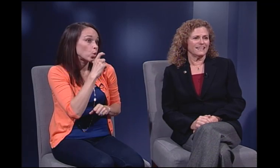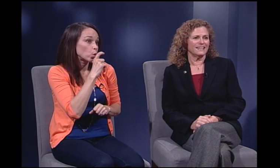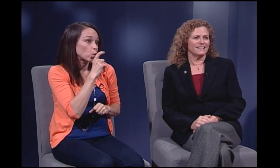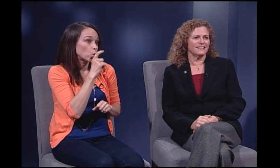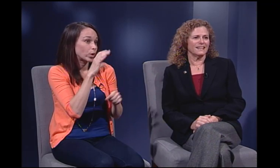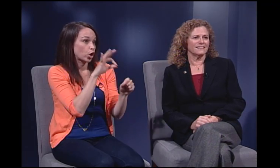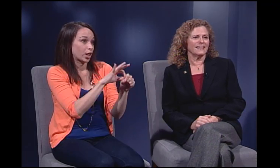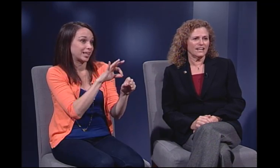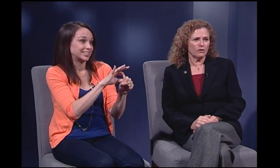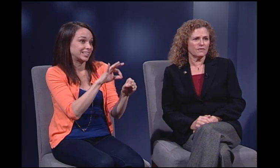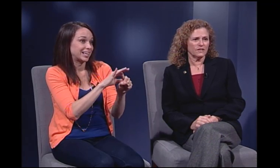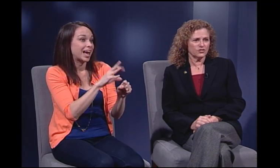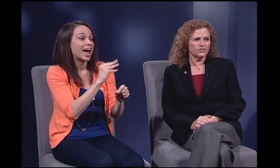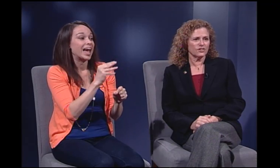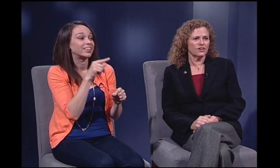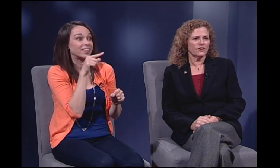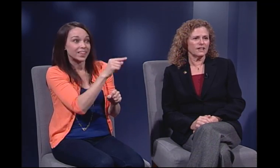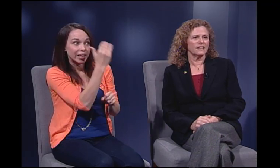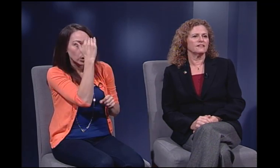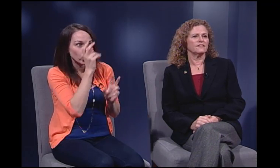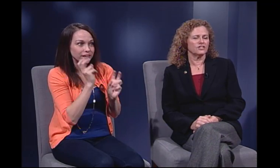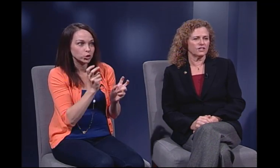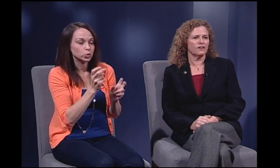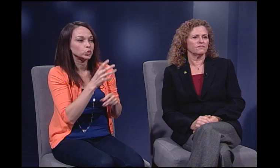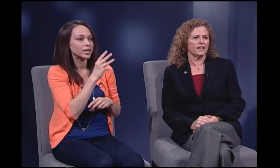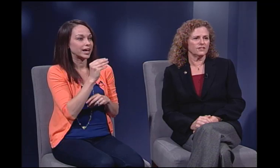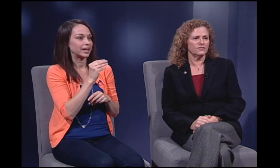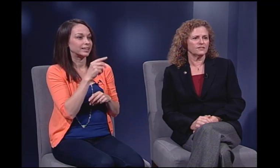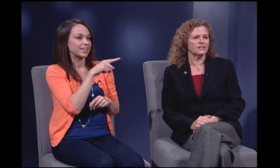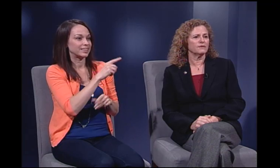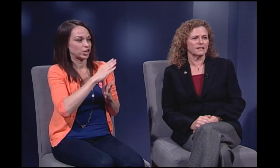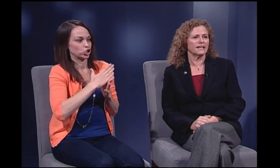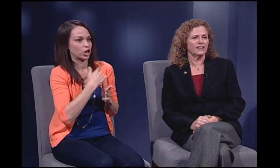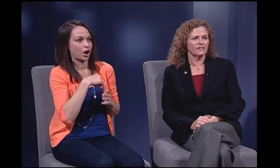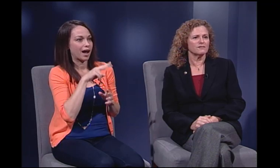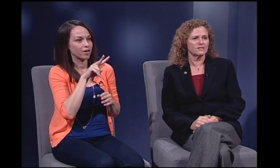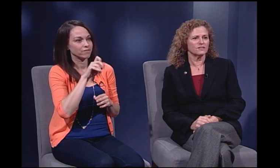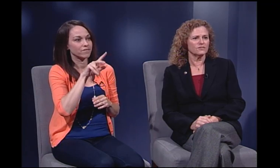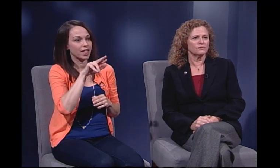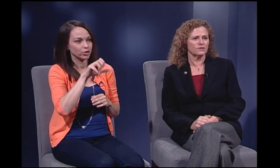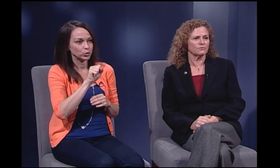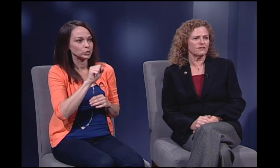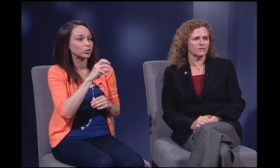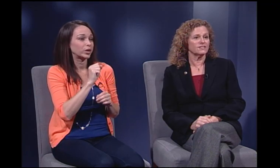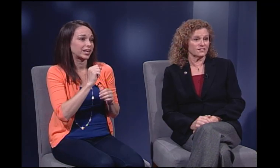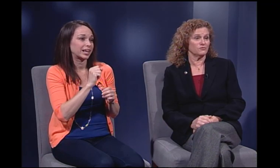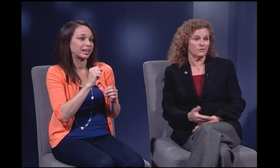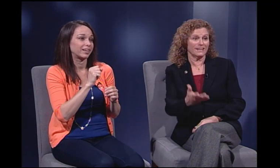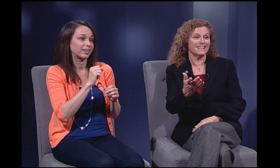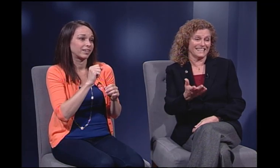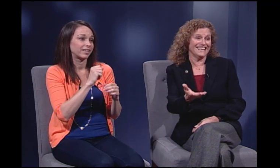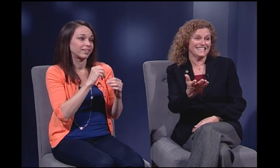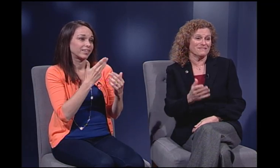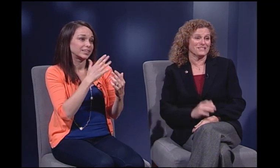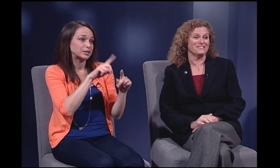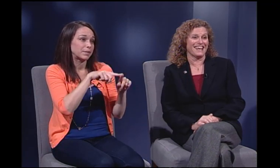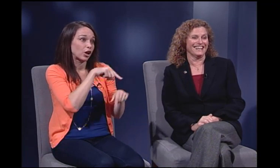and that they know what the issues are and that they share our values, and that we can count on them to do what's right for us and we're electing them to do that.